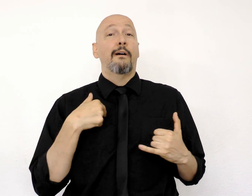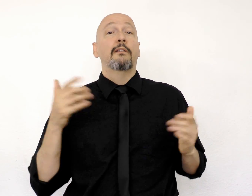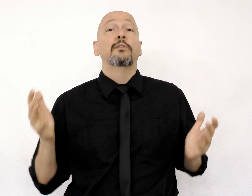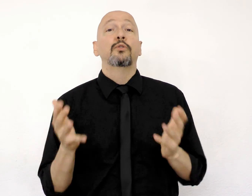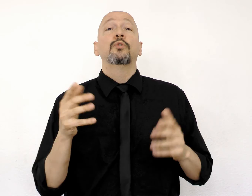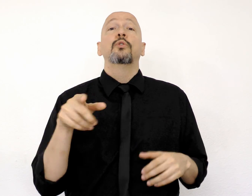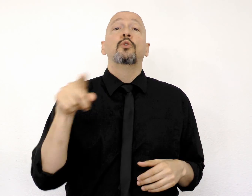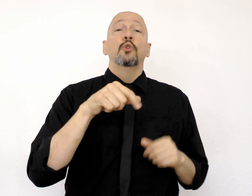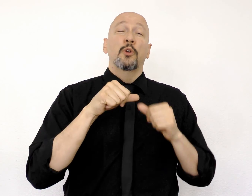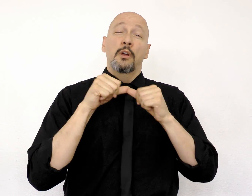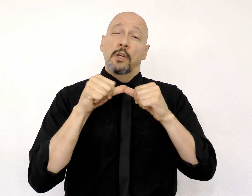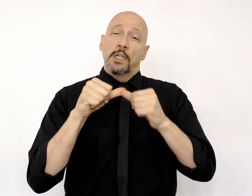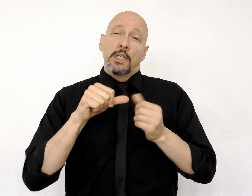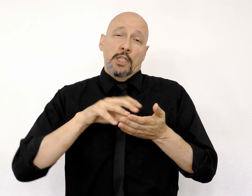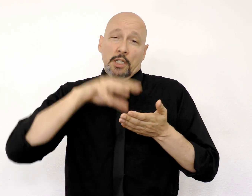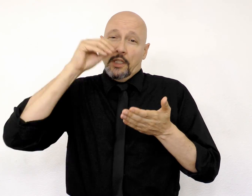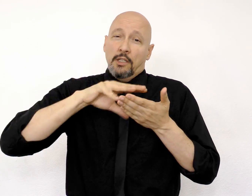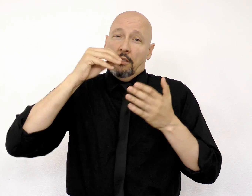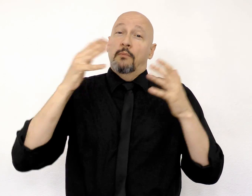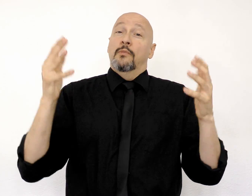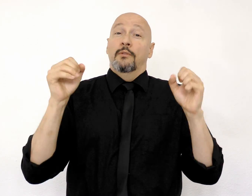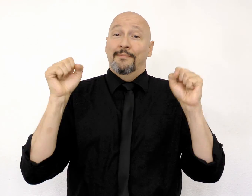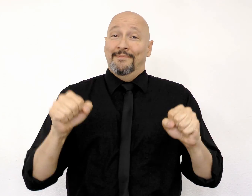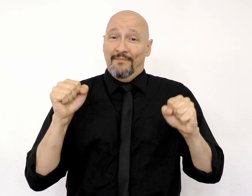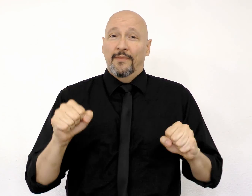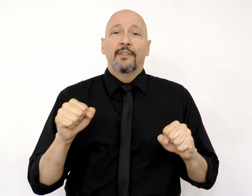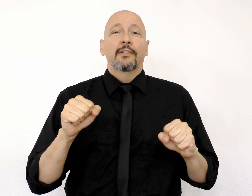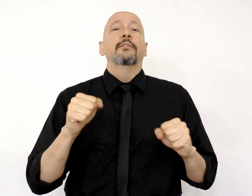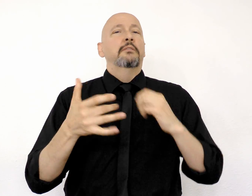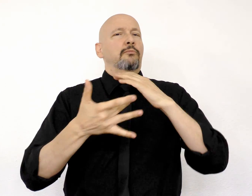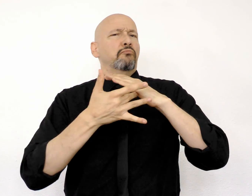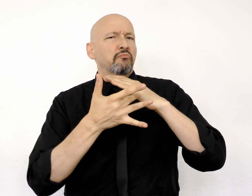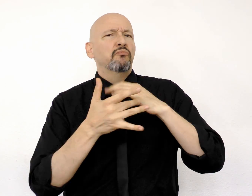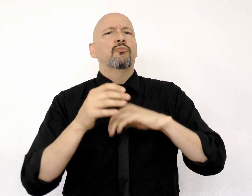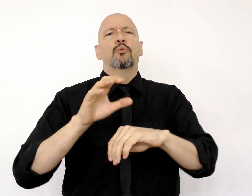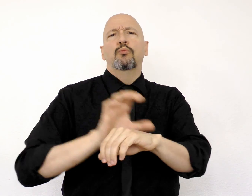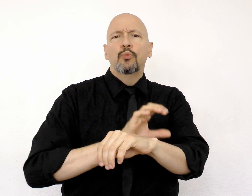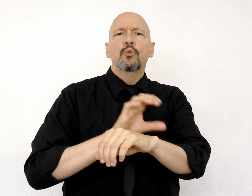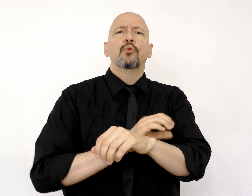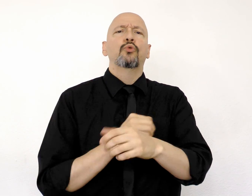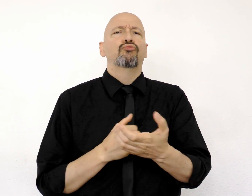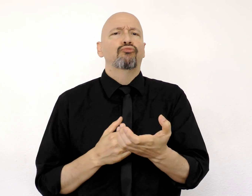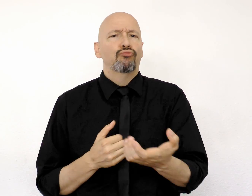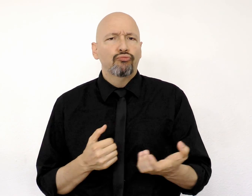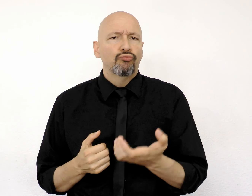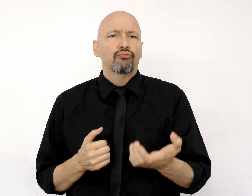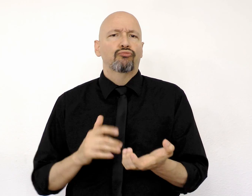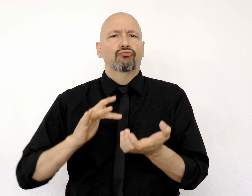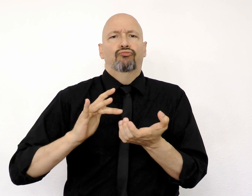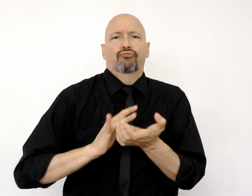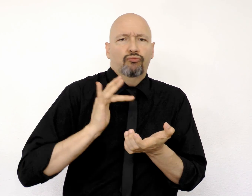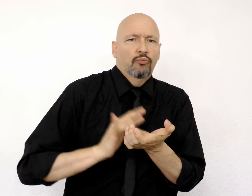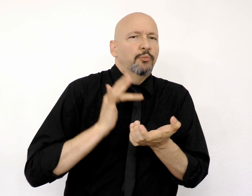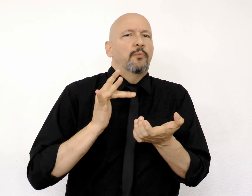So, I encourage you to keep learning as much as possible about computers, the internet ,